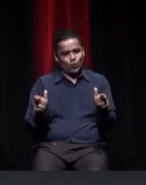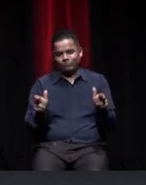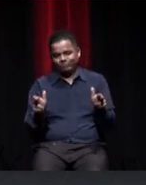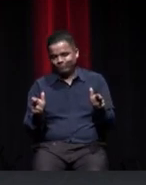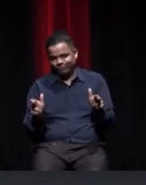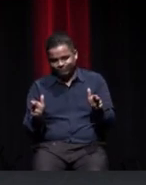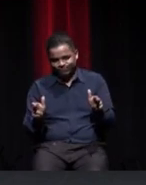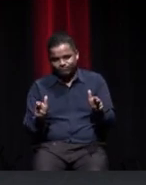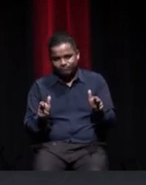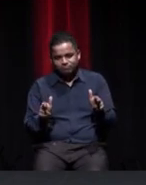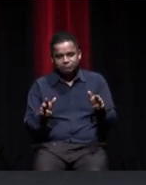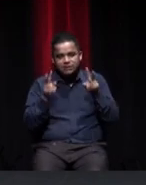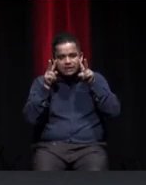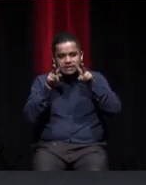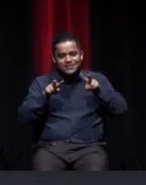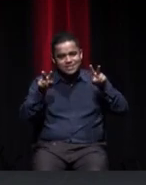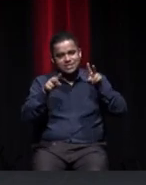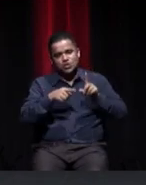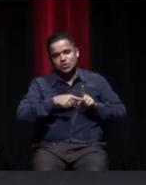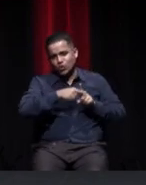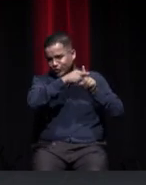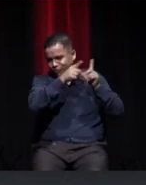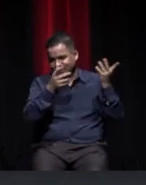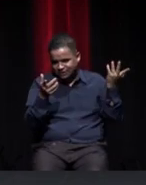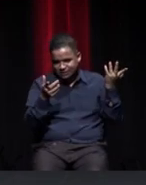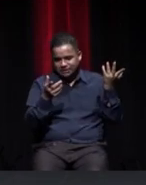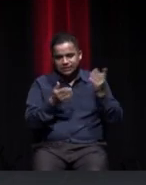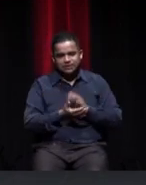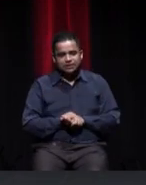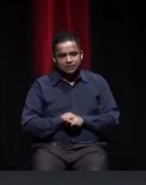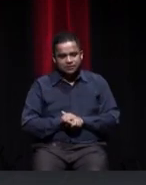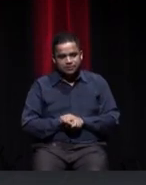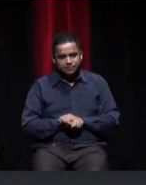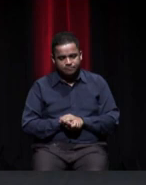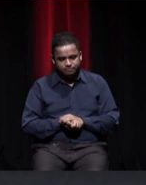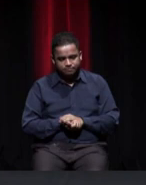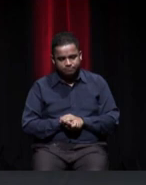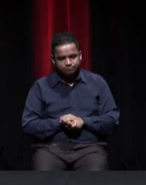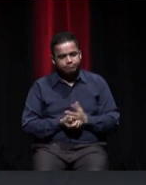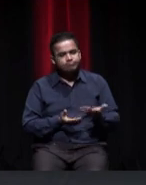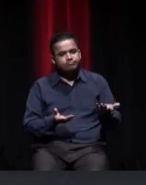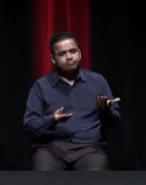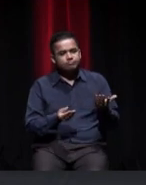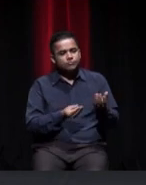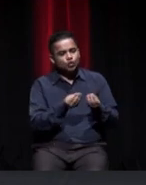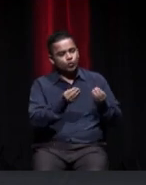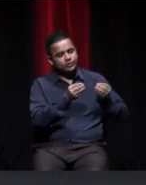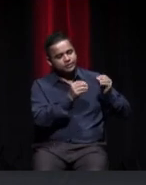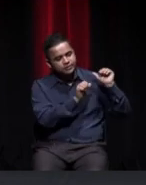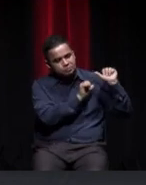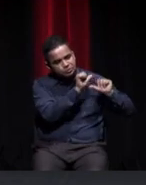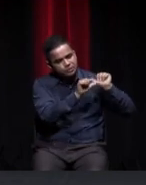This more optimistic vision from Daniel Bell in relation to how these changes would be welcome